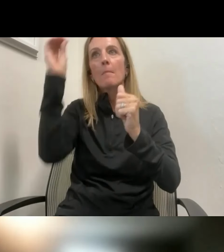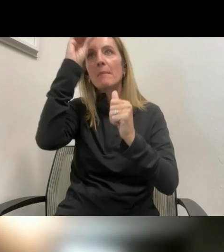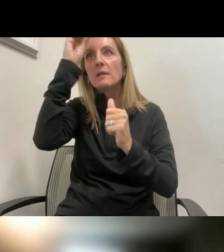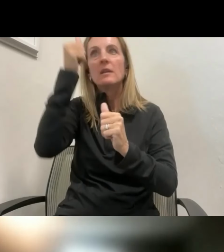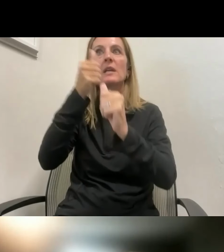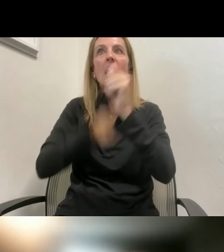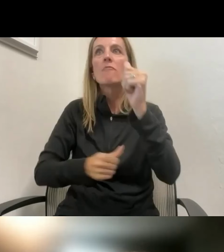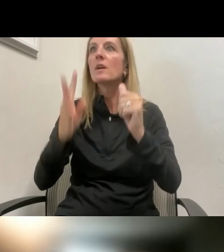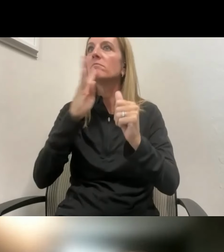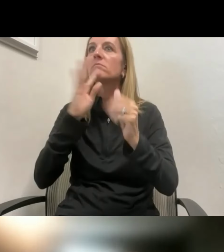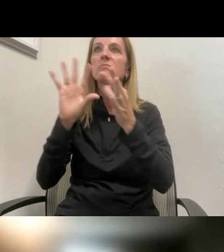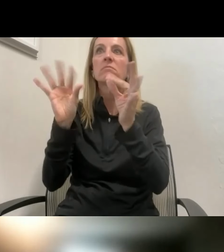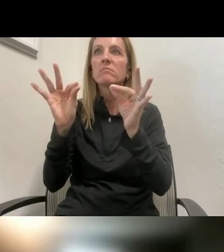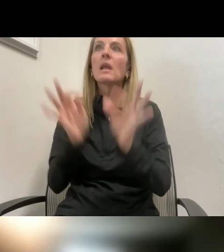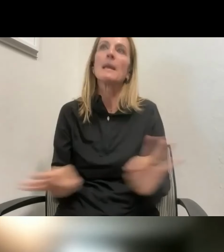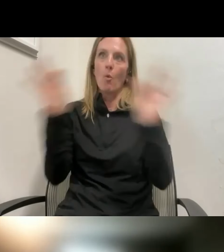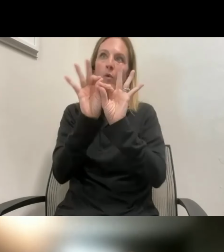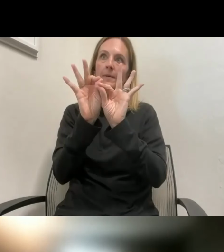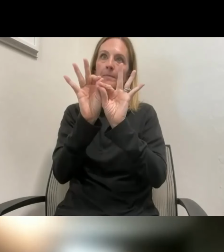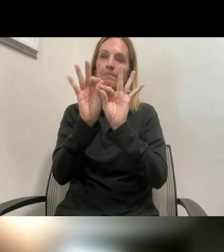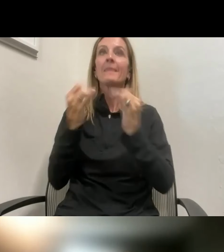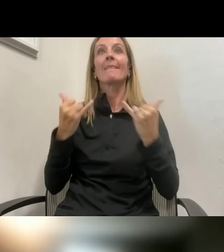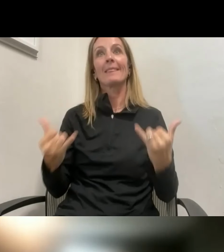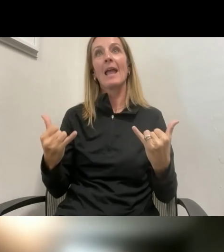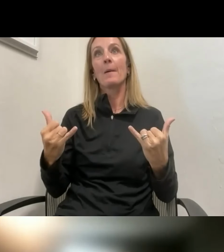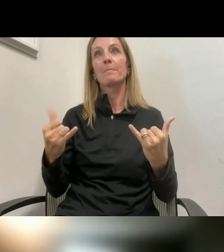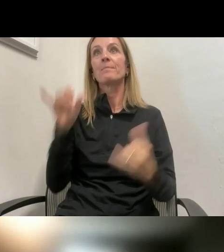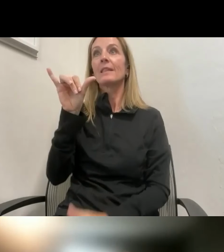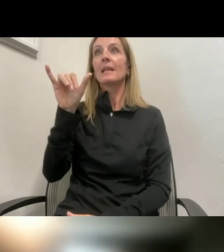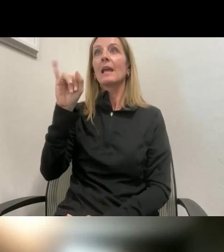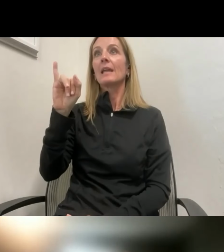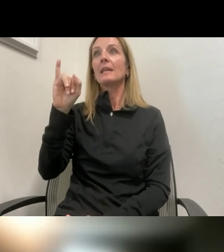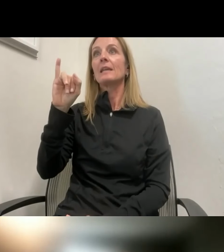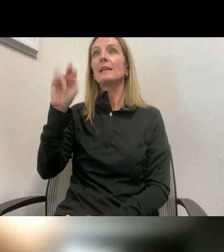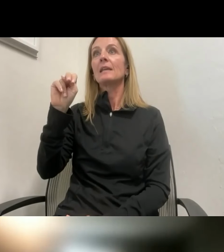So welcome. We do a yintah nod. We always do the yintah nod. Recognize the land, the